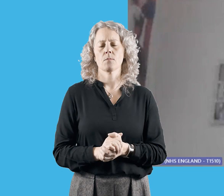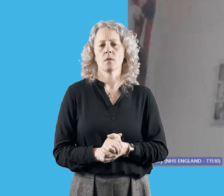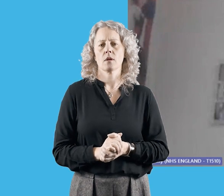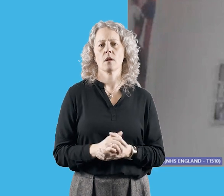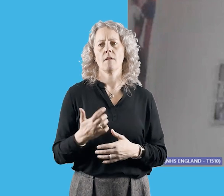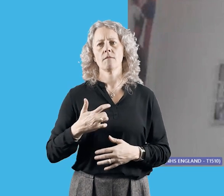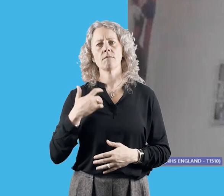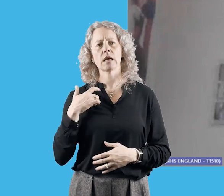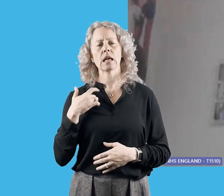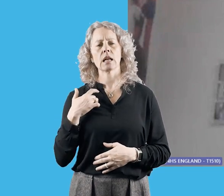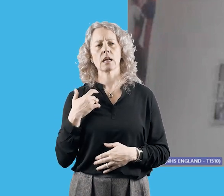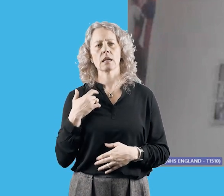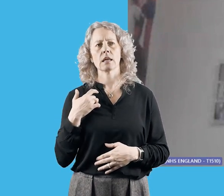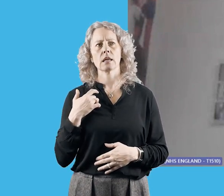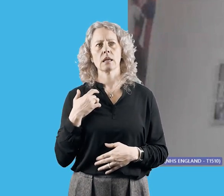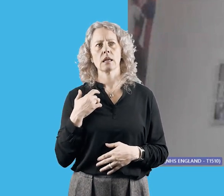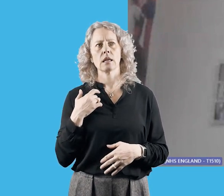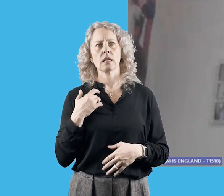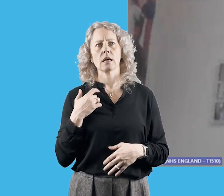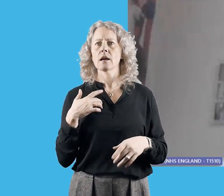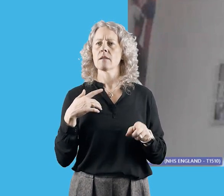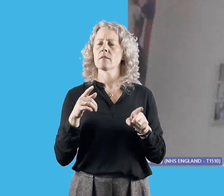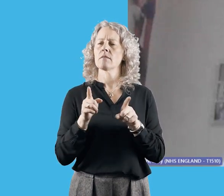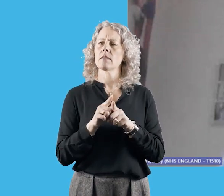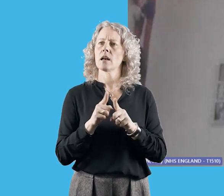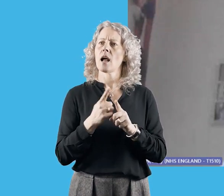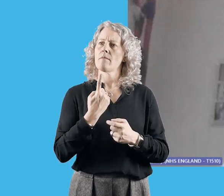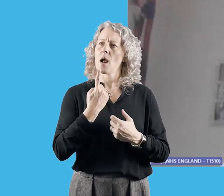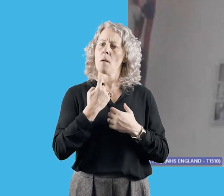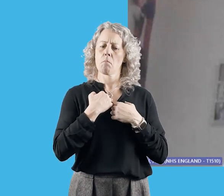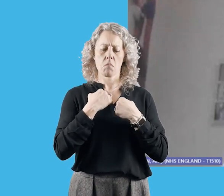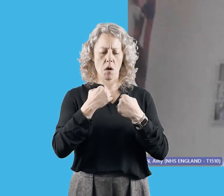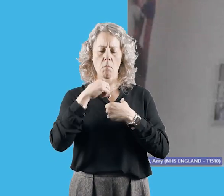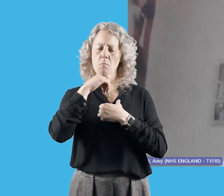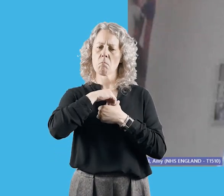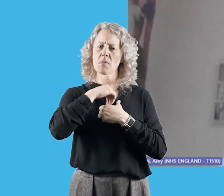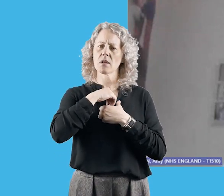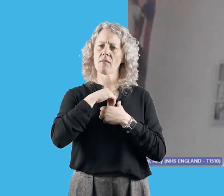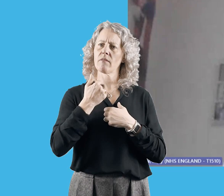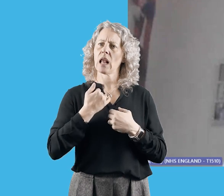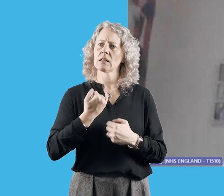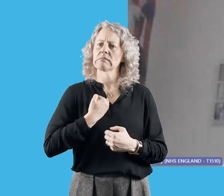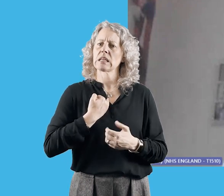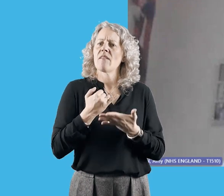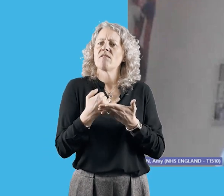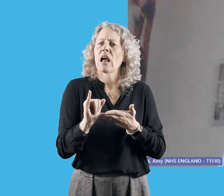I feel like that sometimes that I feel like I'm, I don't know what in myself. I feel like I'm a failure at times